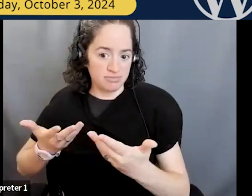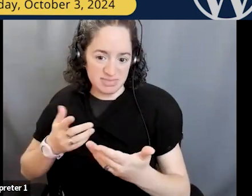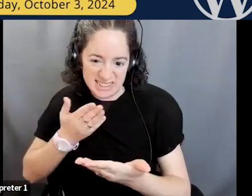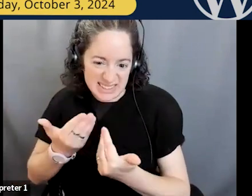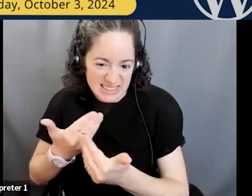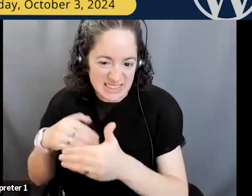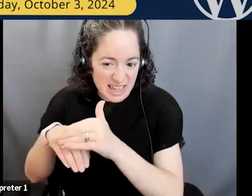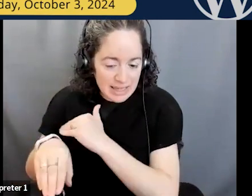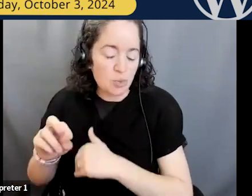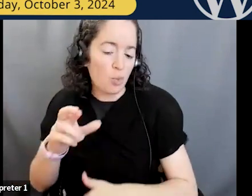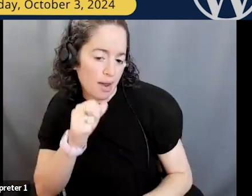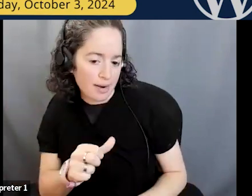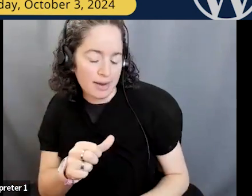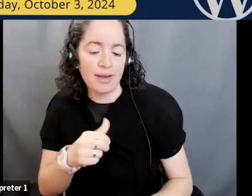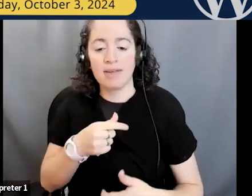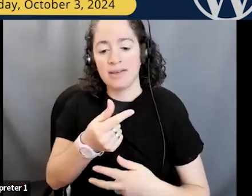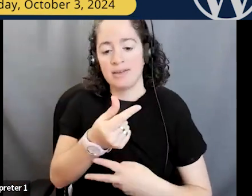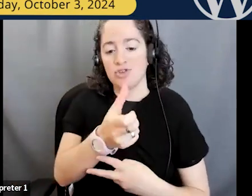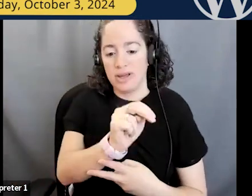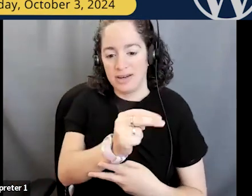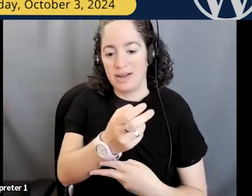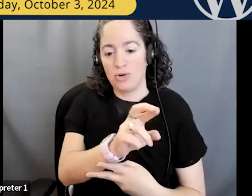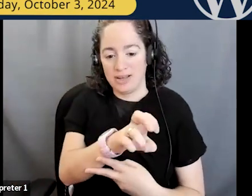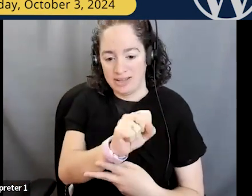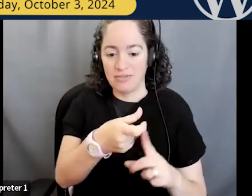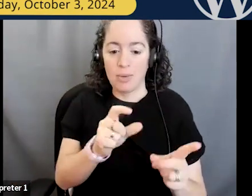and owner at Unlocked Freedom Access.